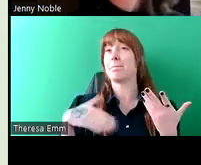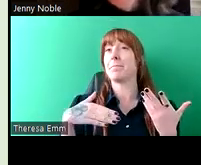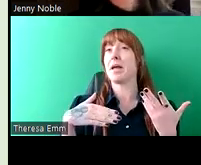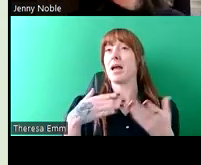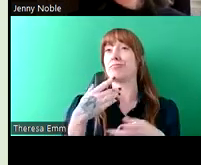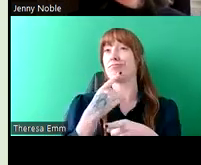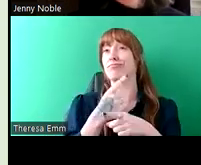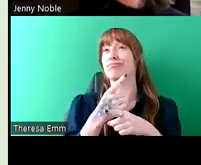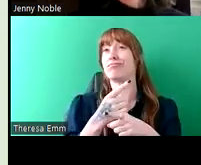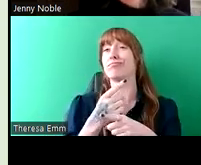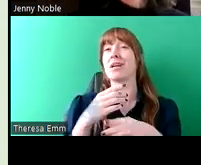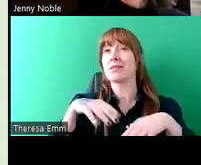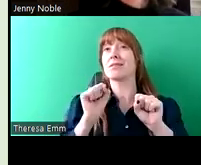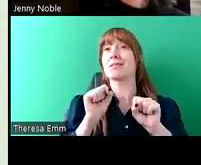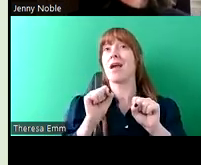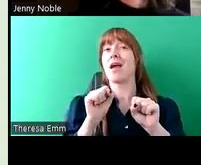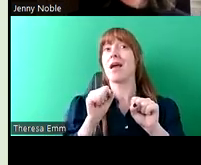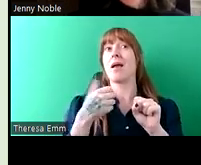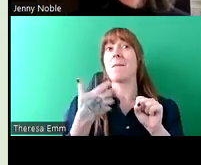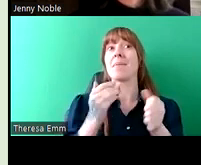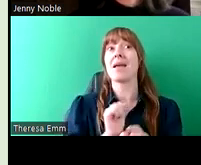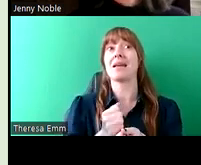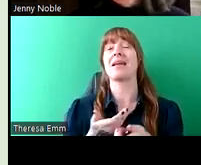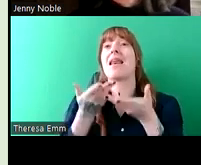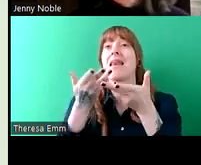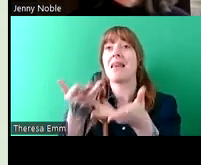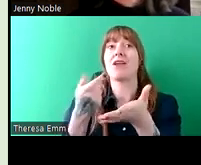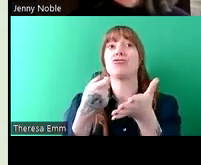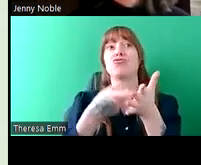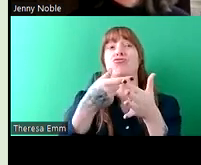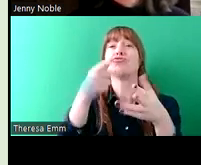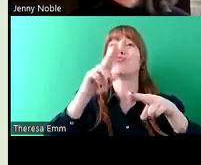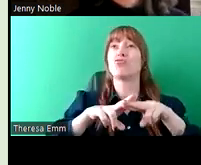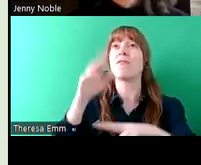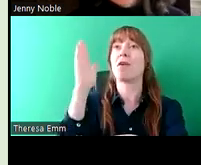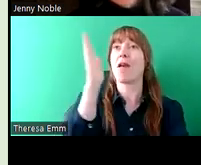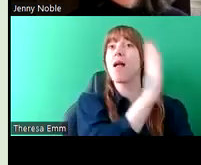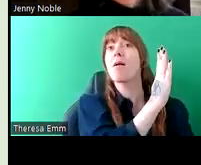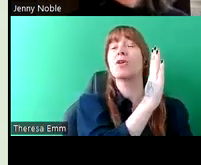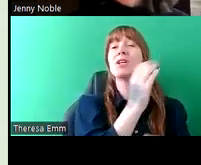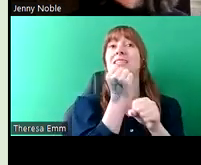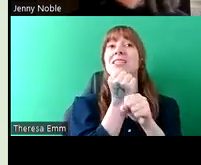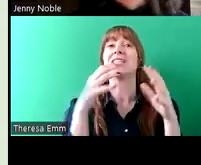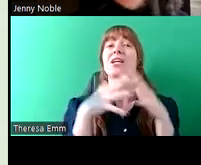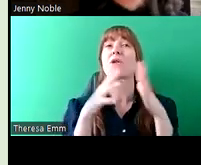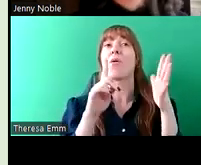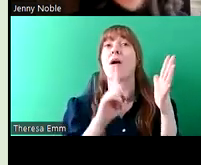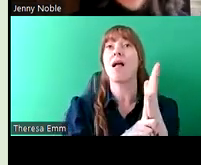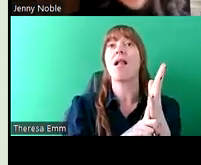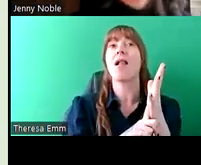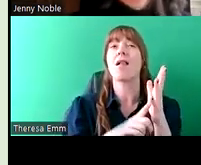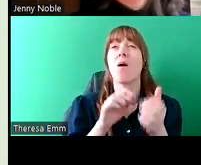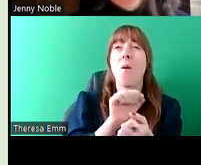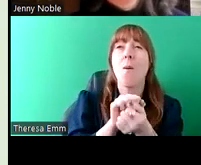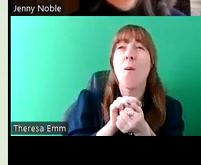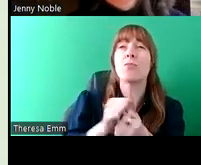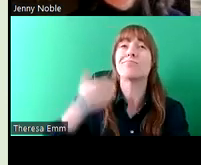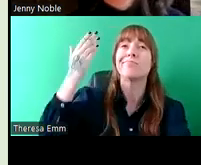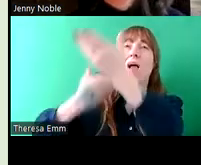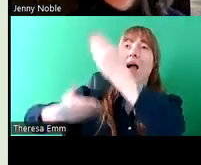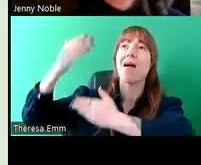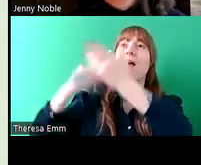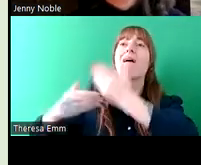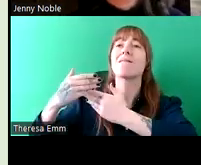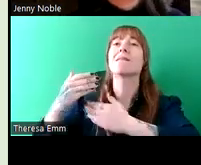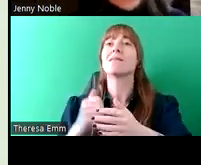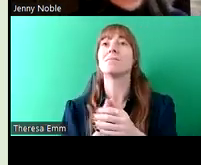as well as being a lending and reference library, GWL holds these archives and from, I think,